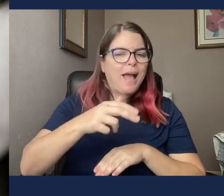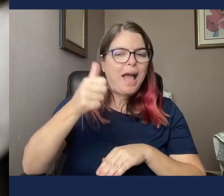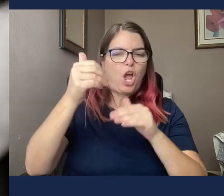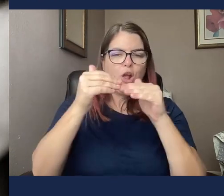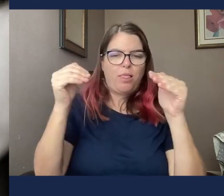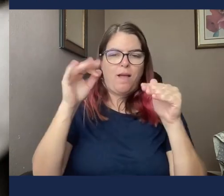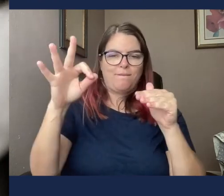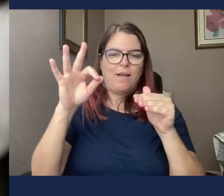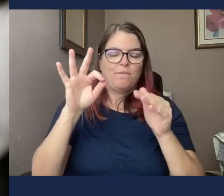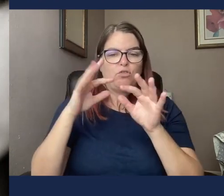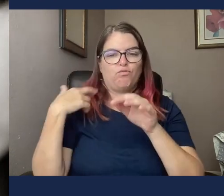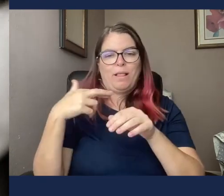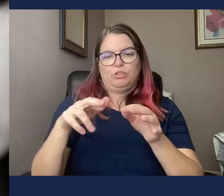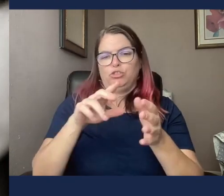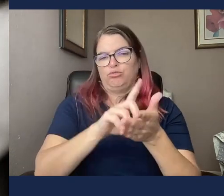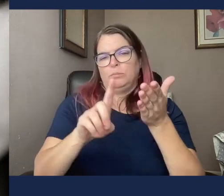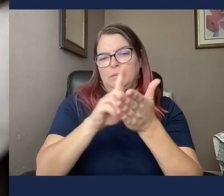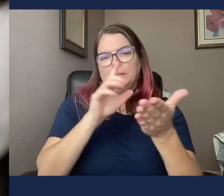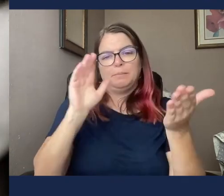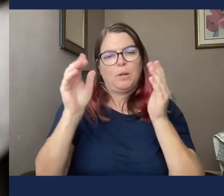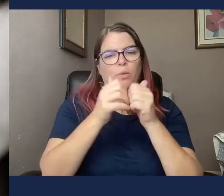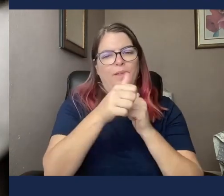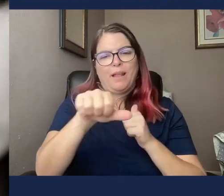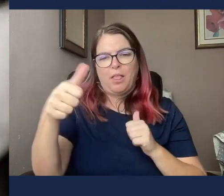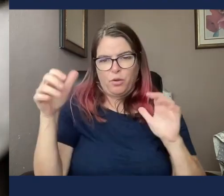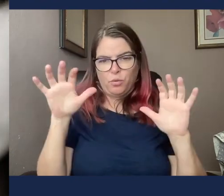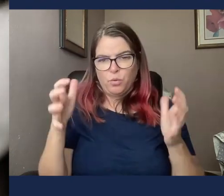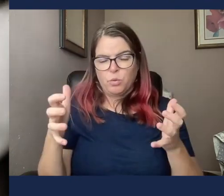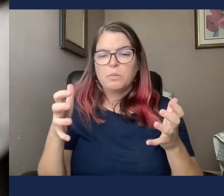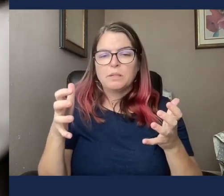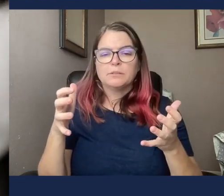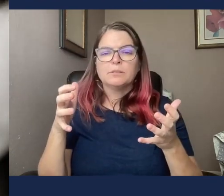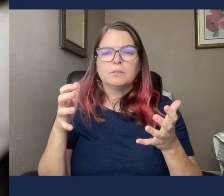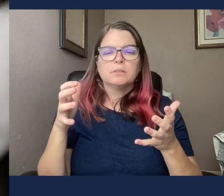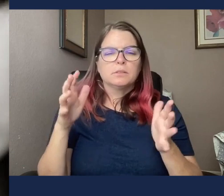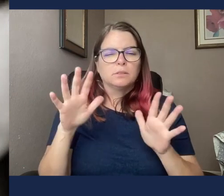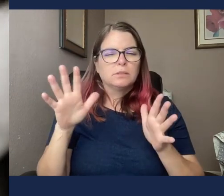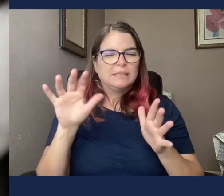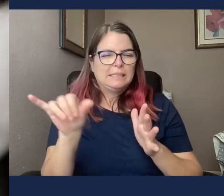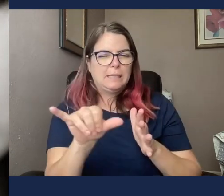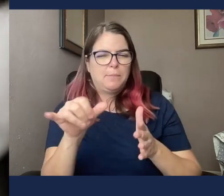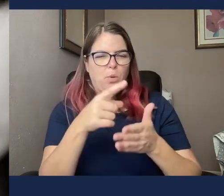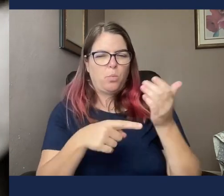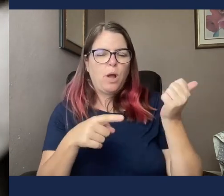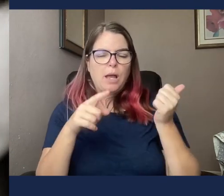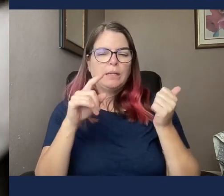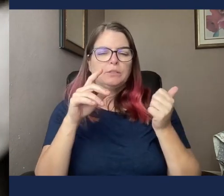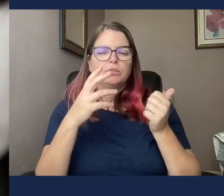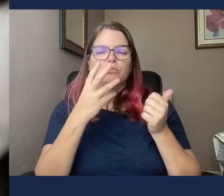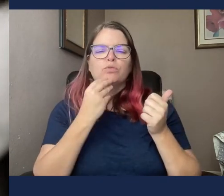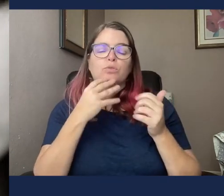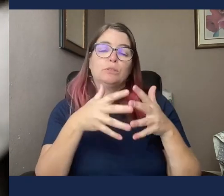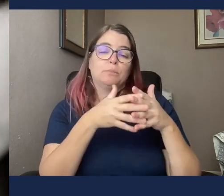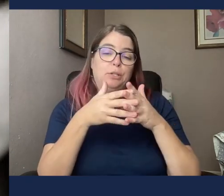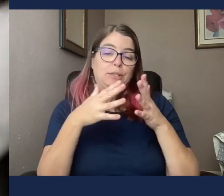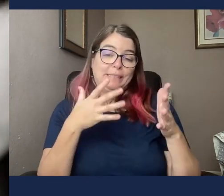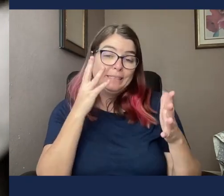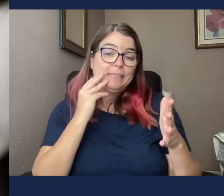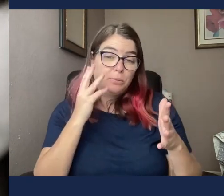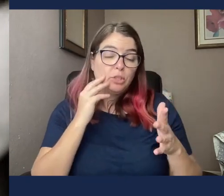years, it has risen dramatically from 2015 onwards. According to one poll, only 15% of Americans